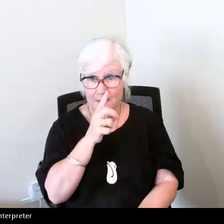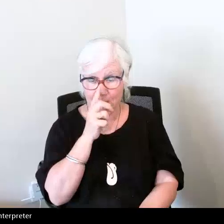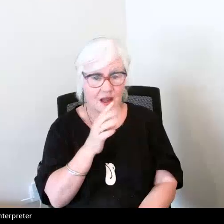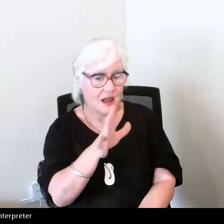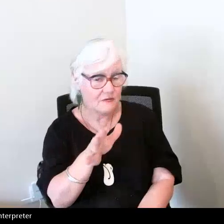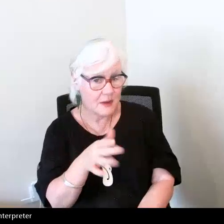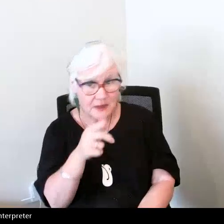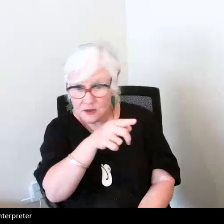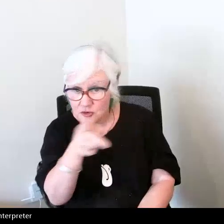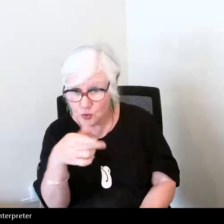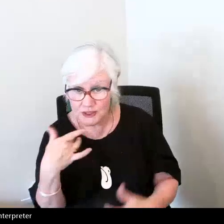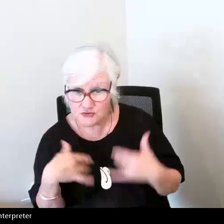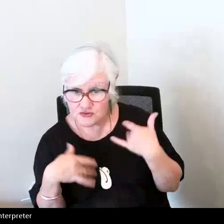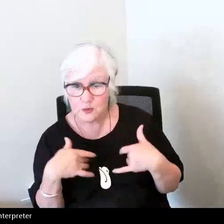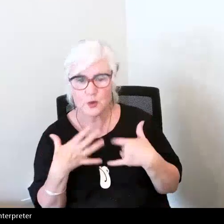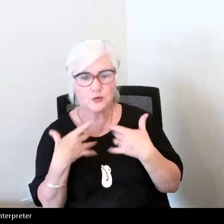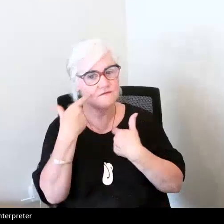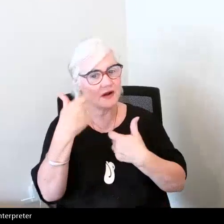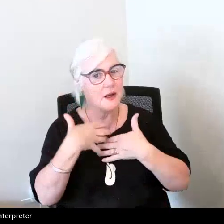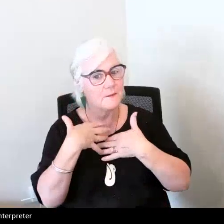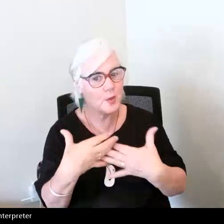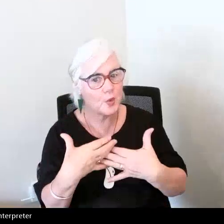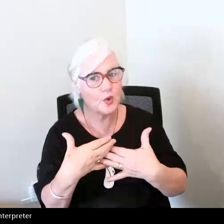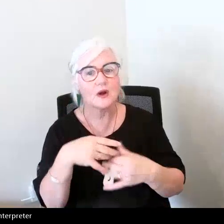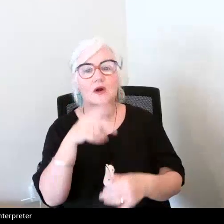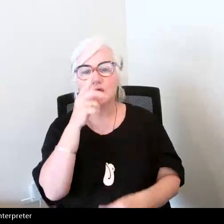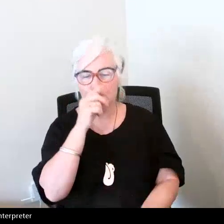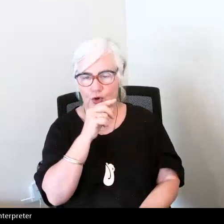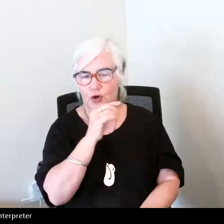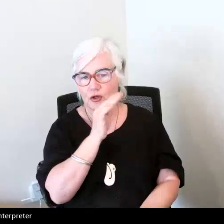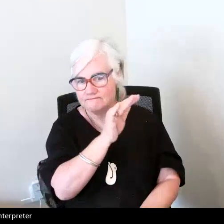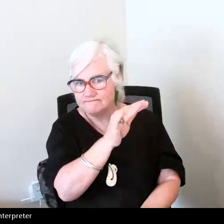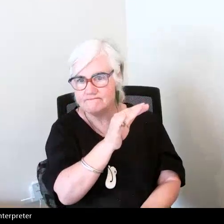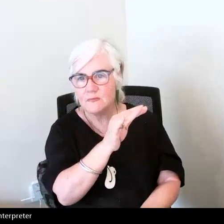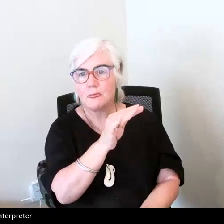you're interested in finding out more about, you could reach out to either the organisations